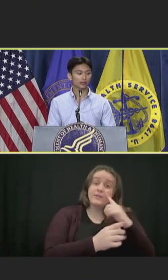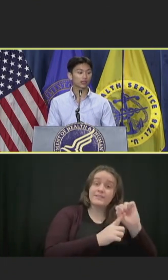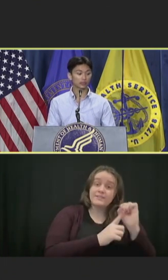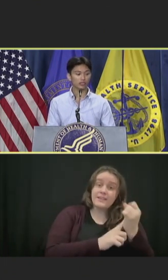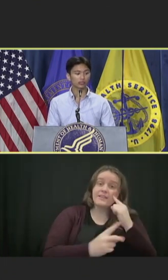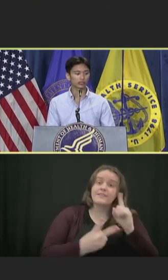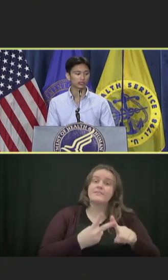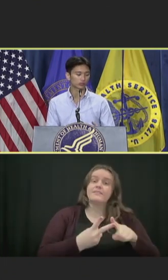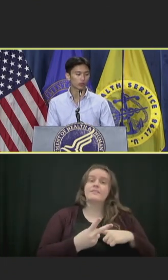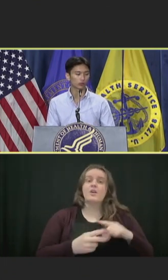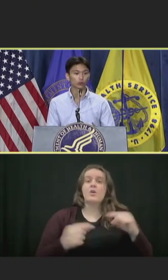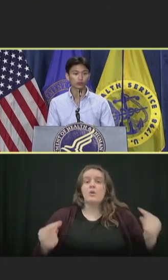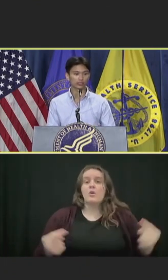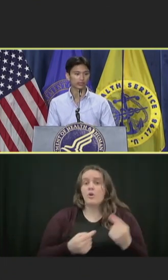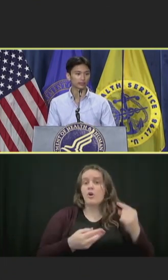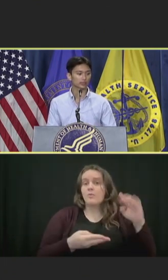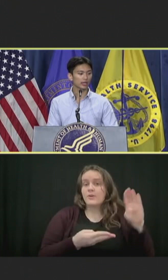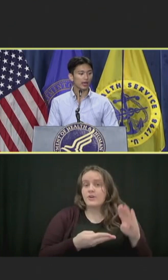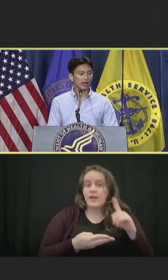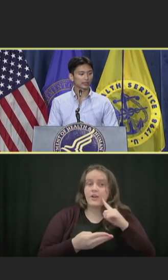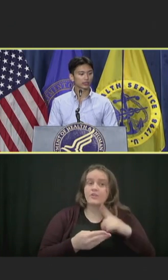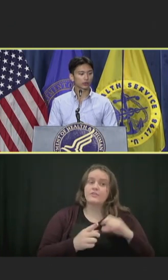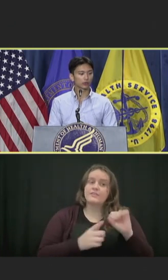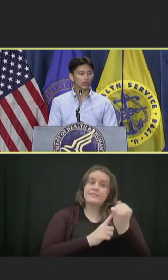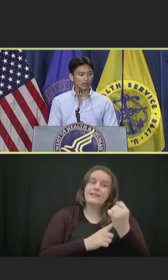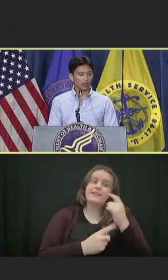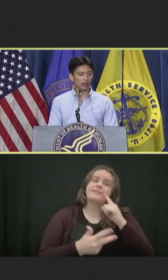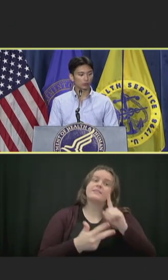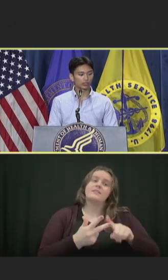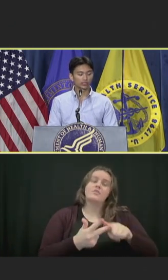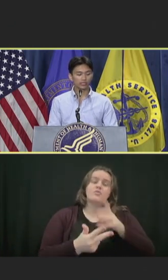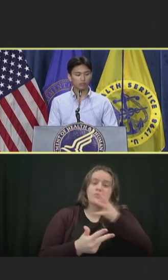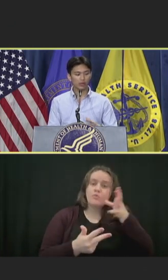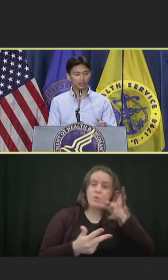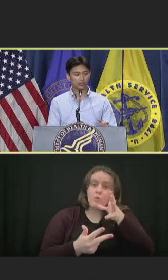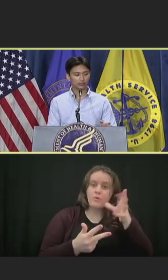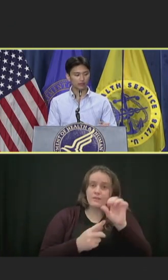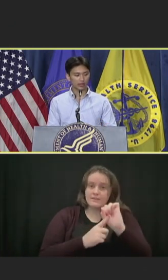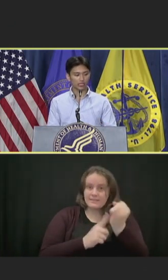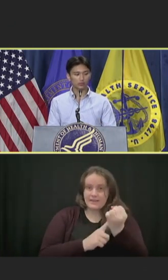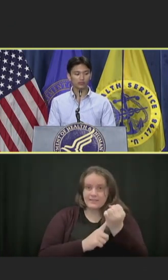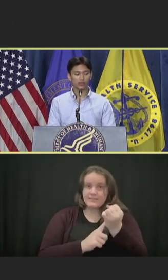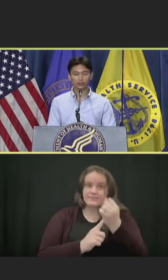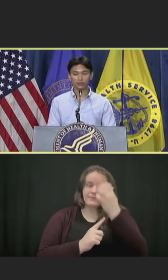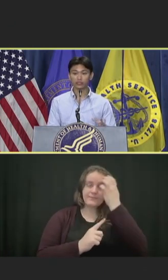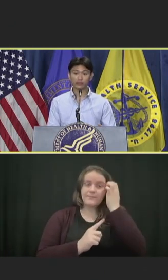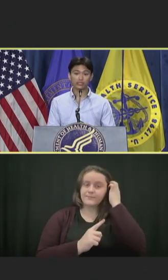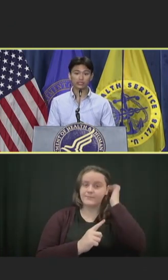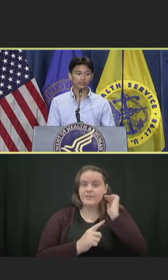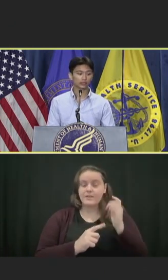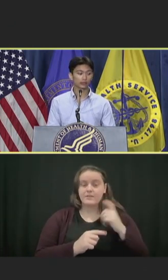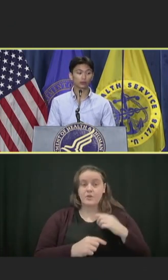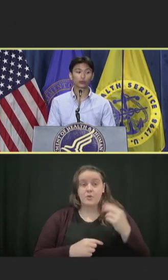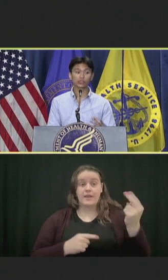especially as well, rural settings. And so, with the embedding HBV healthcare services, the routine